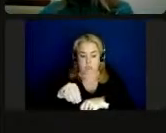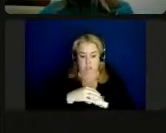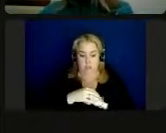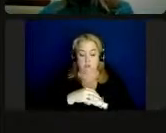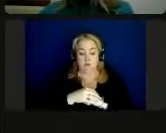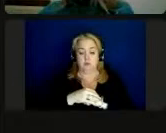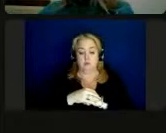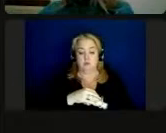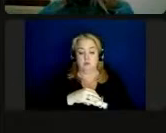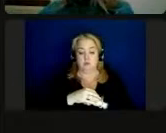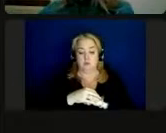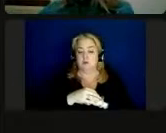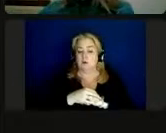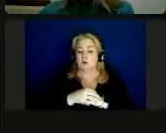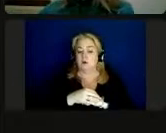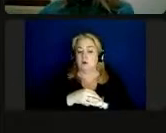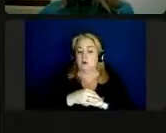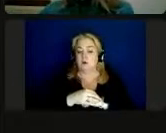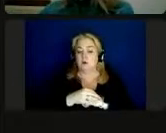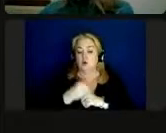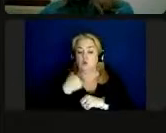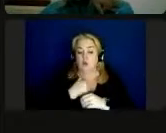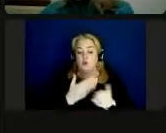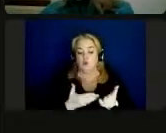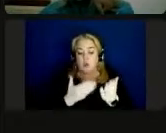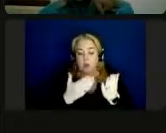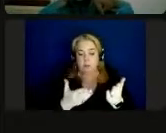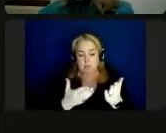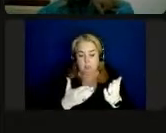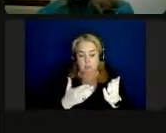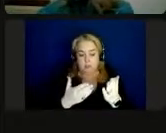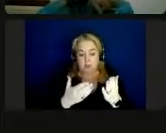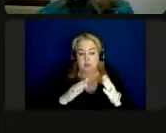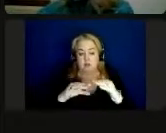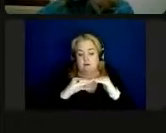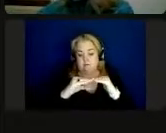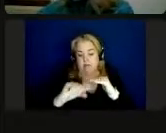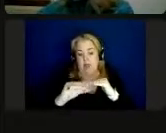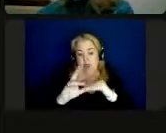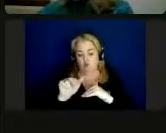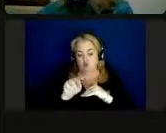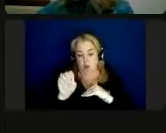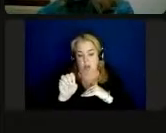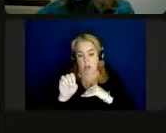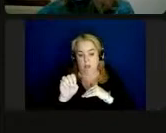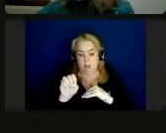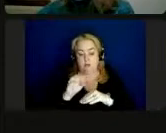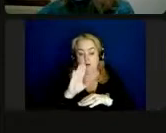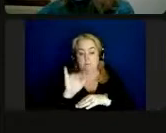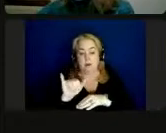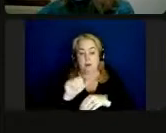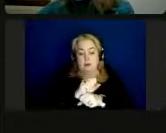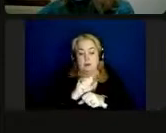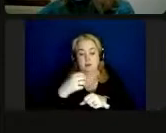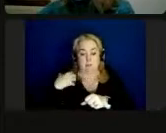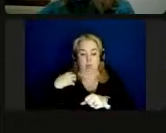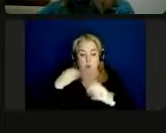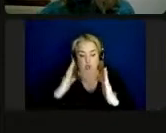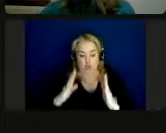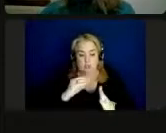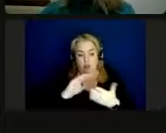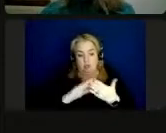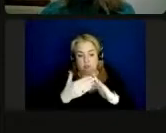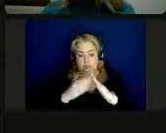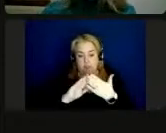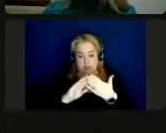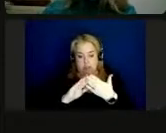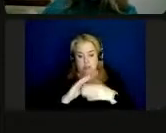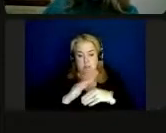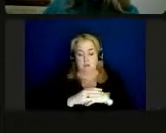THINK THE TOP OF NINETEEN POINT